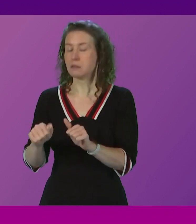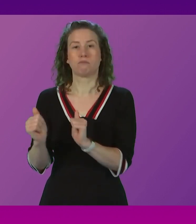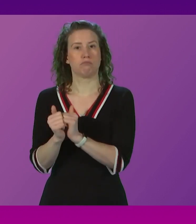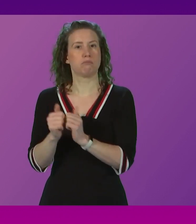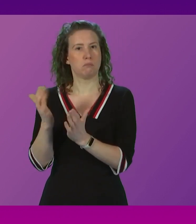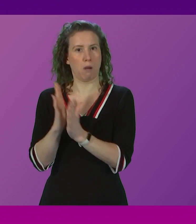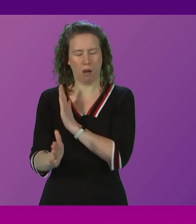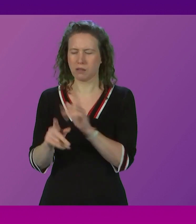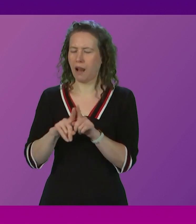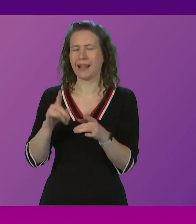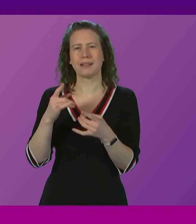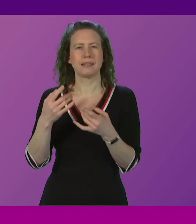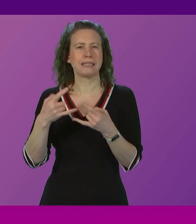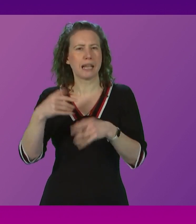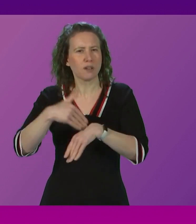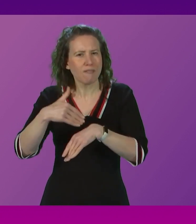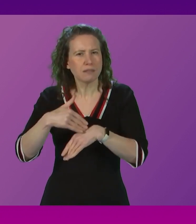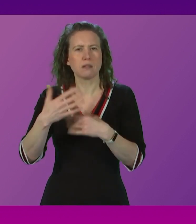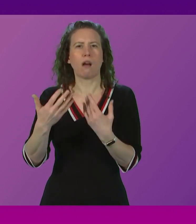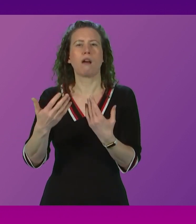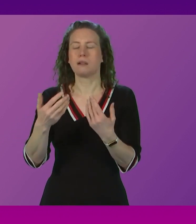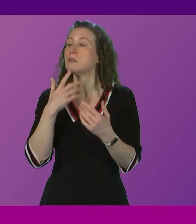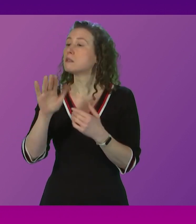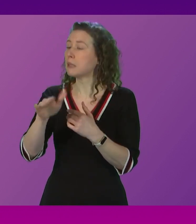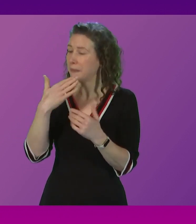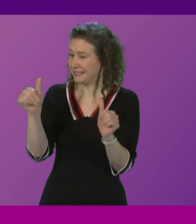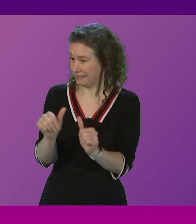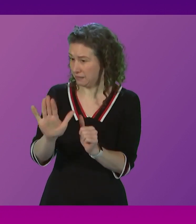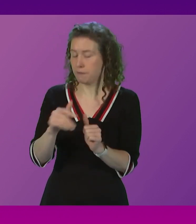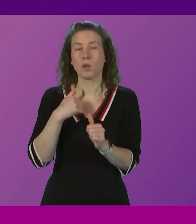amendments in the names of Shona Robison and Gillian Martin were agreed by Parliament. Briefly please, First Minister.